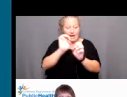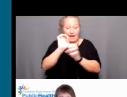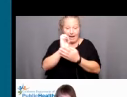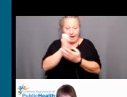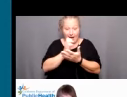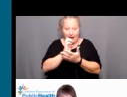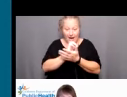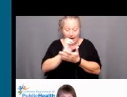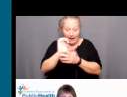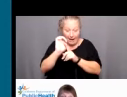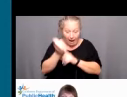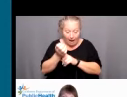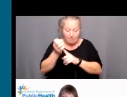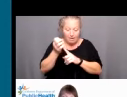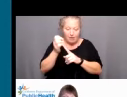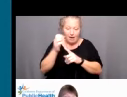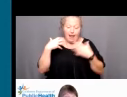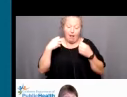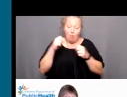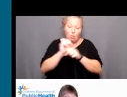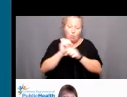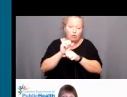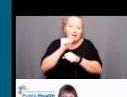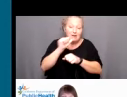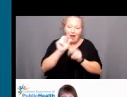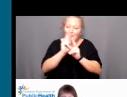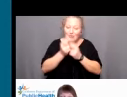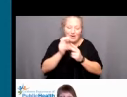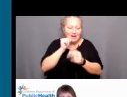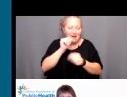workers, are not unionized and do not provide as good pay or benefits as